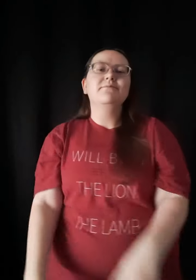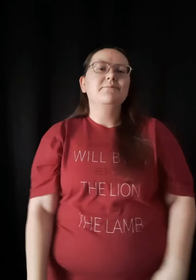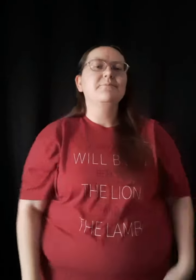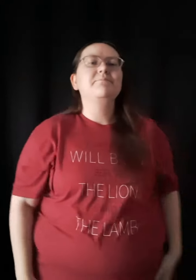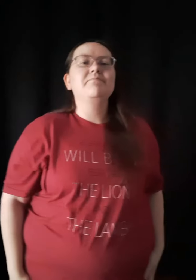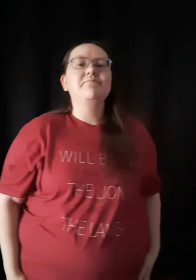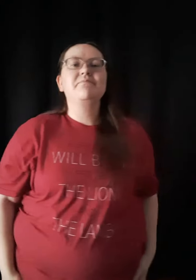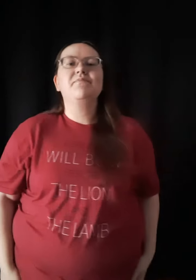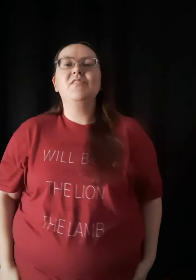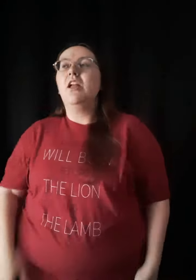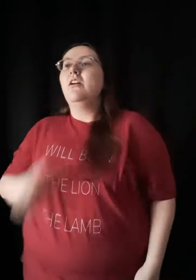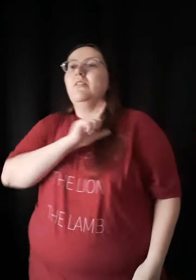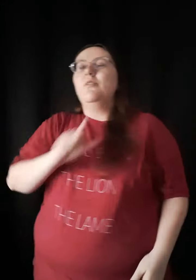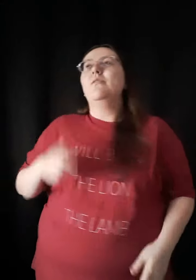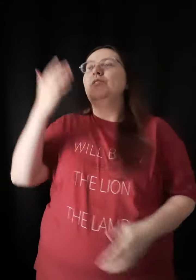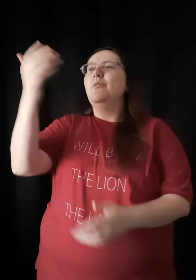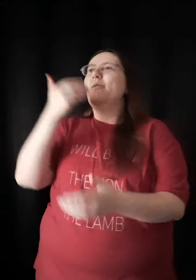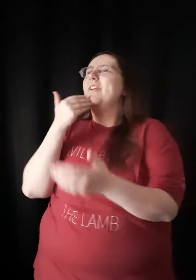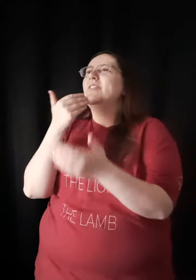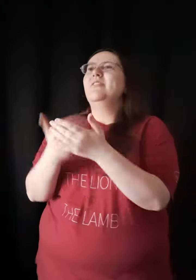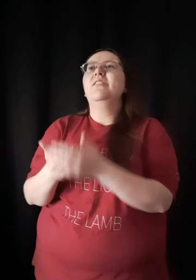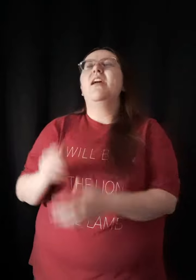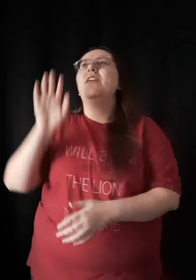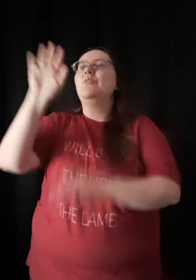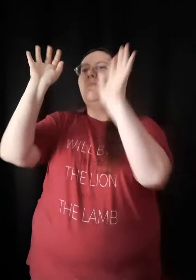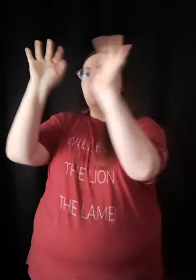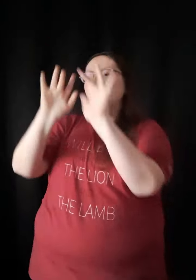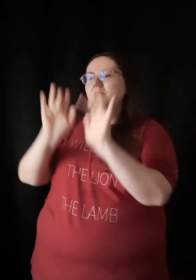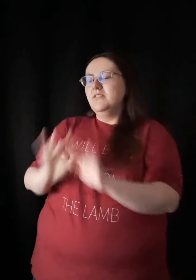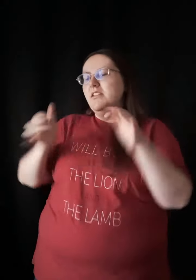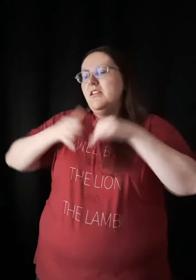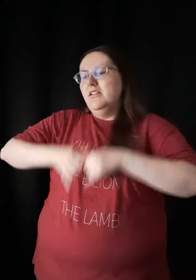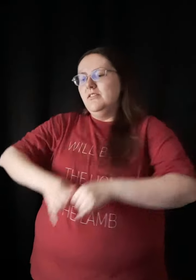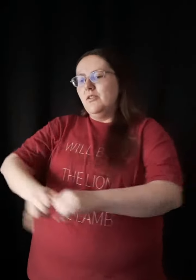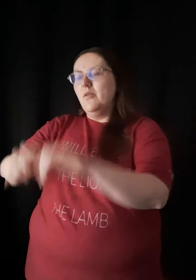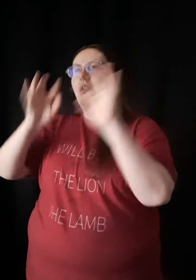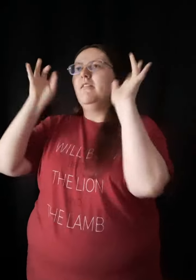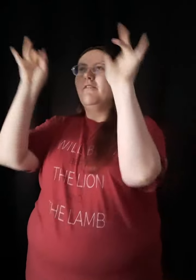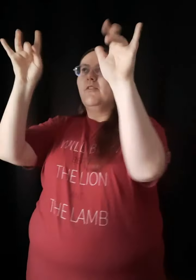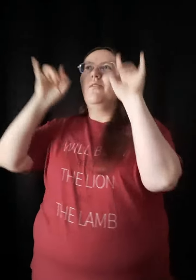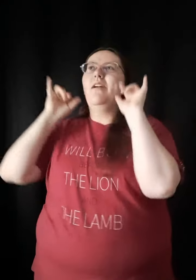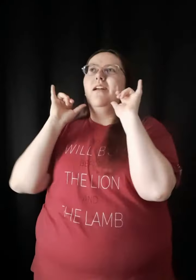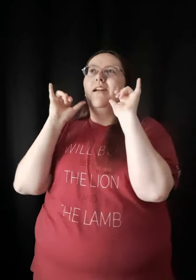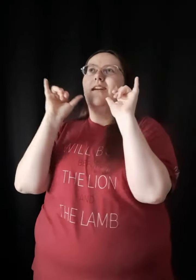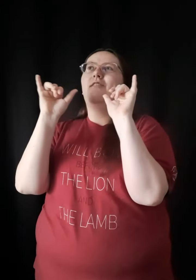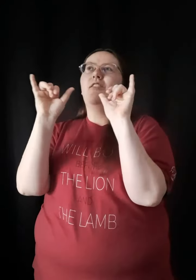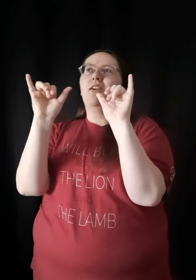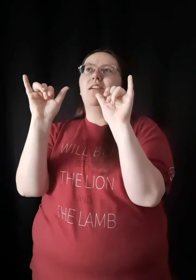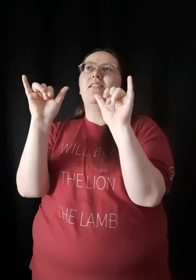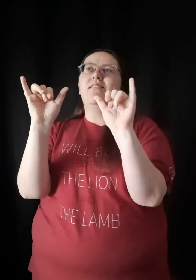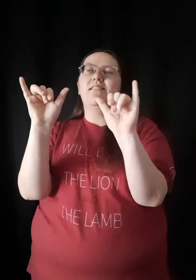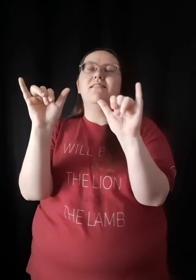Lord, You are good, yeah Lord, You are good and your mercy endureth forever